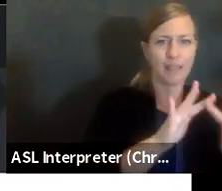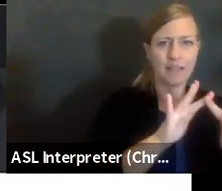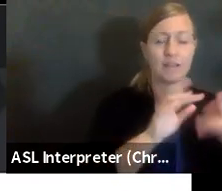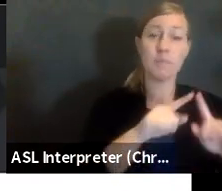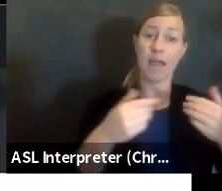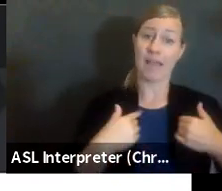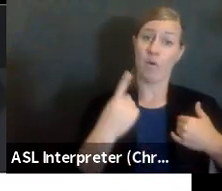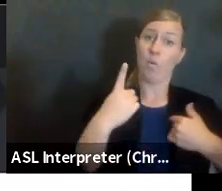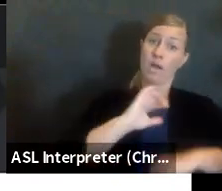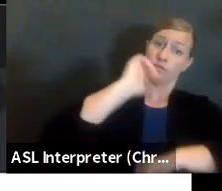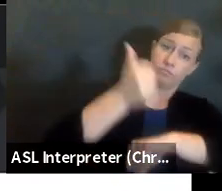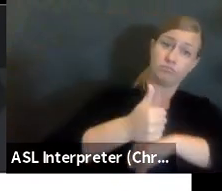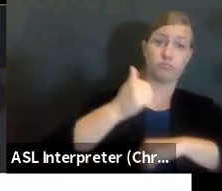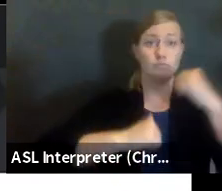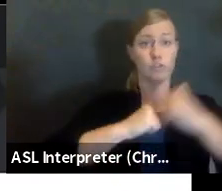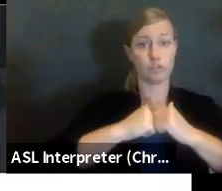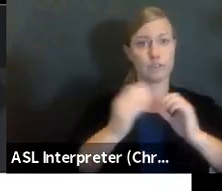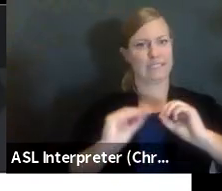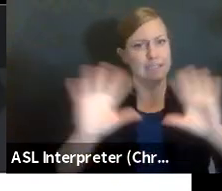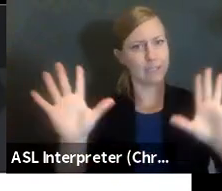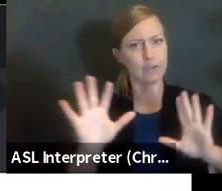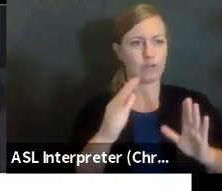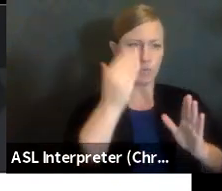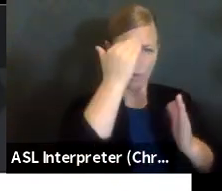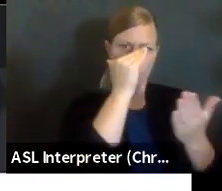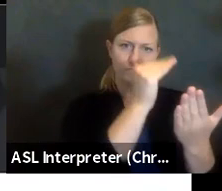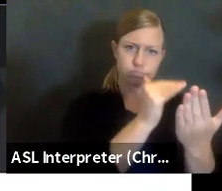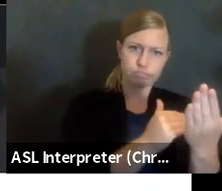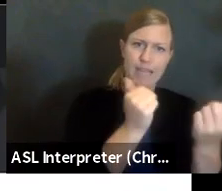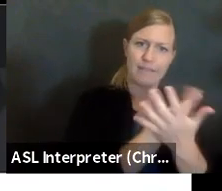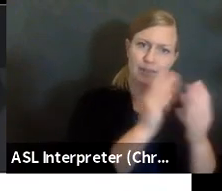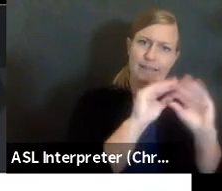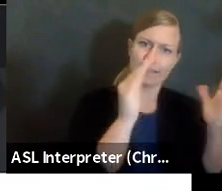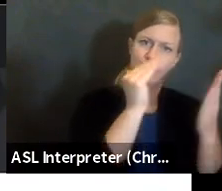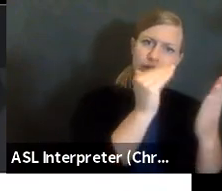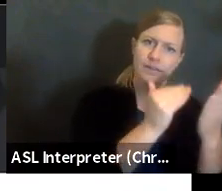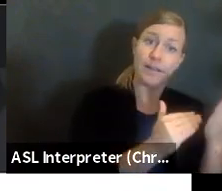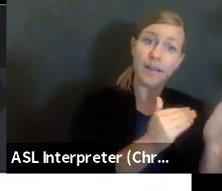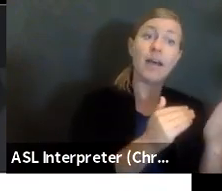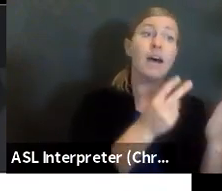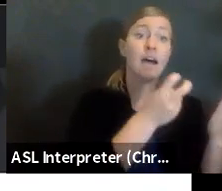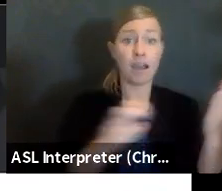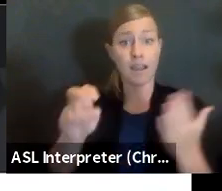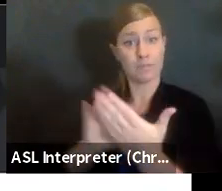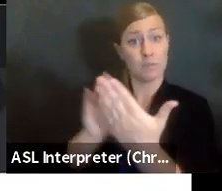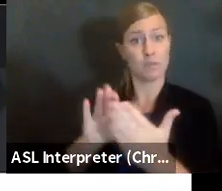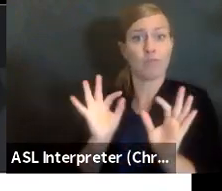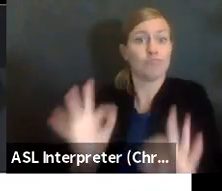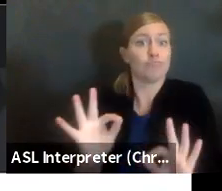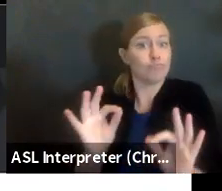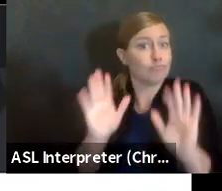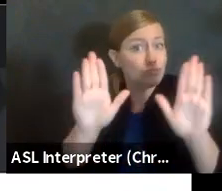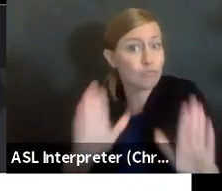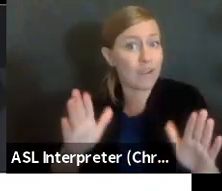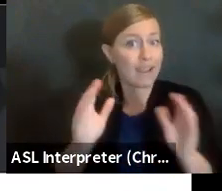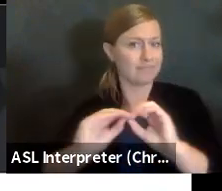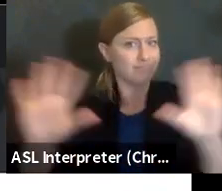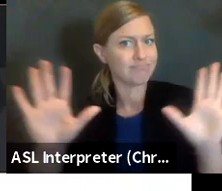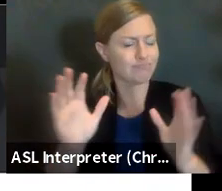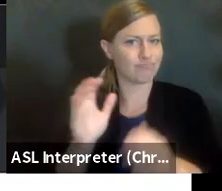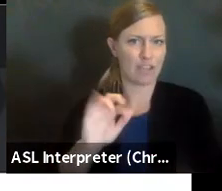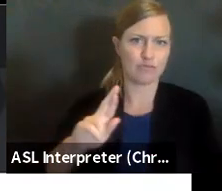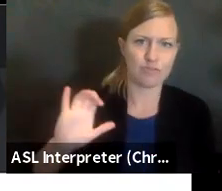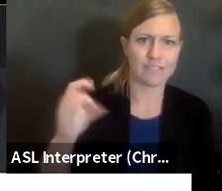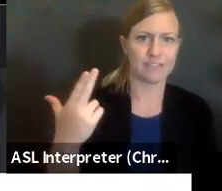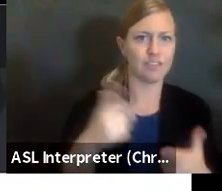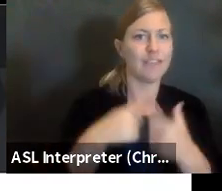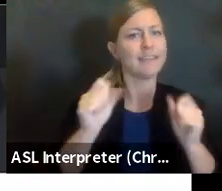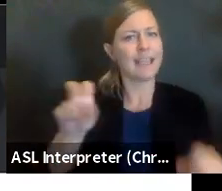ESD 101 - Jeff Crawford: Where students know and we know where to go. And all of this stuff's going to be then being in person is going to be all the more rich and then being apart and distance will still be able to function and be able to do things.